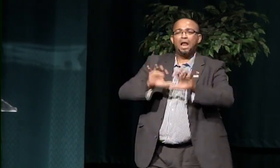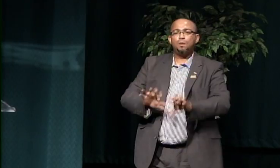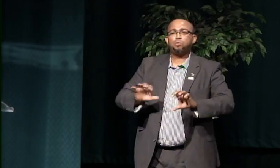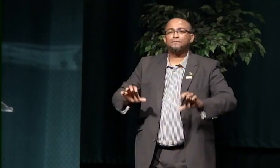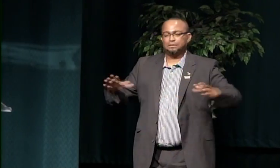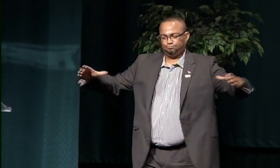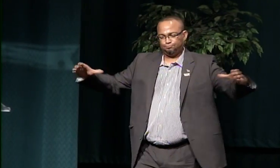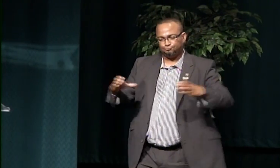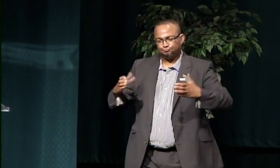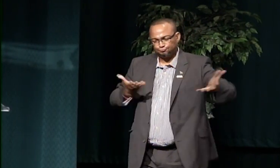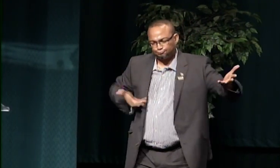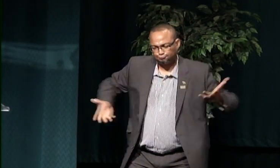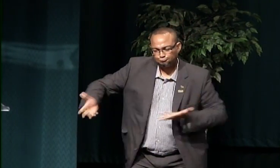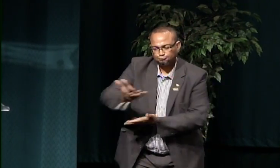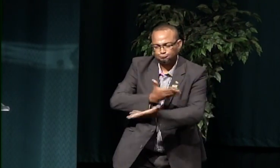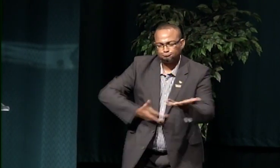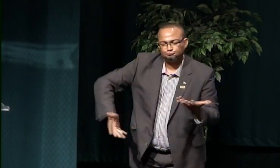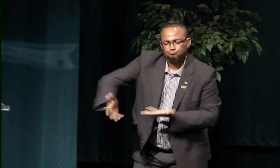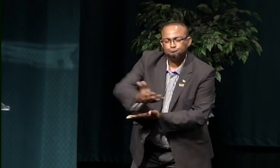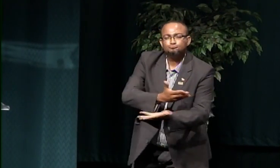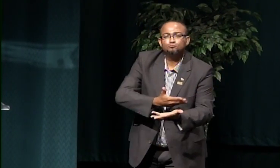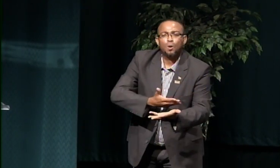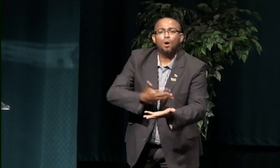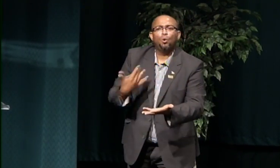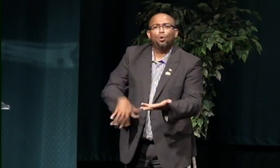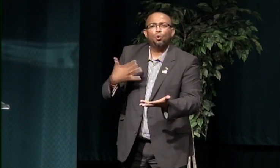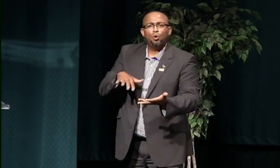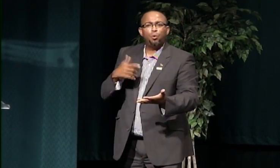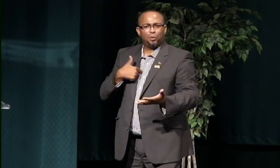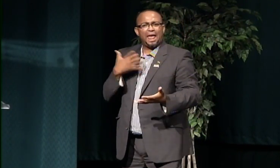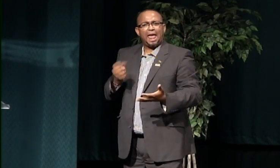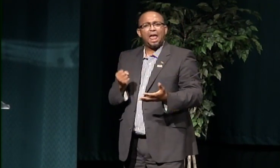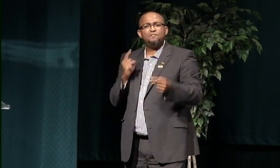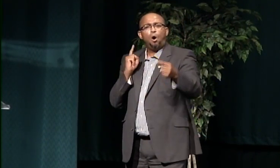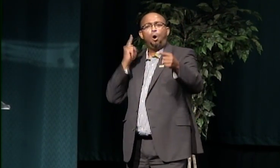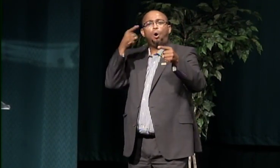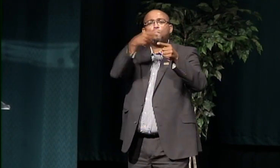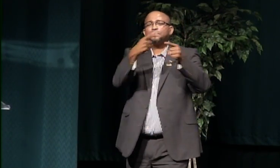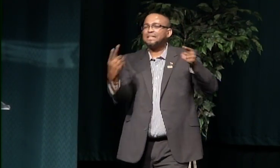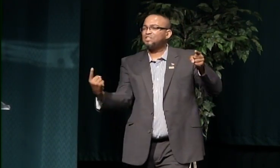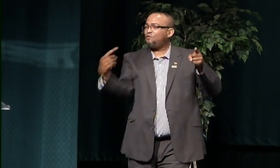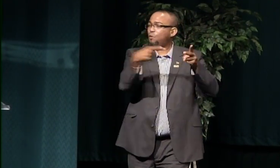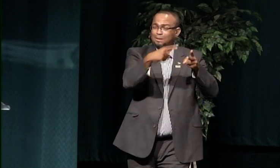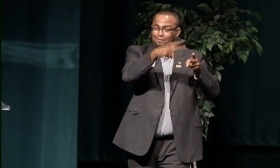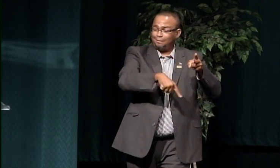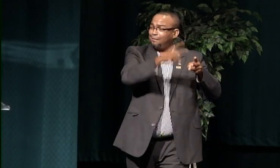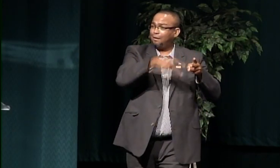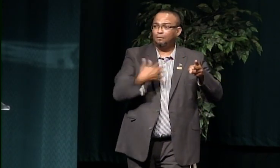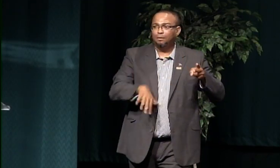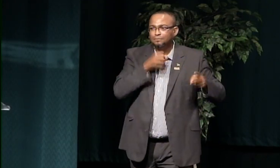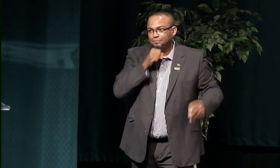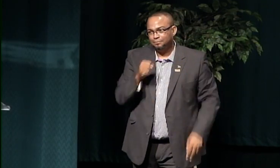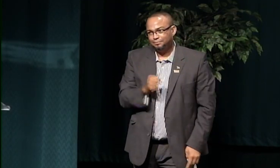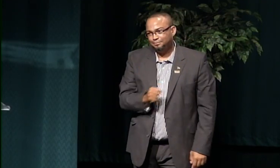So these are the key focus areas